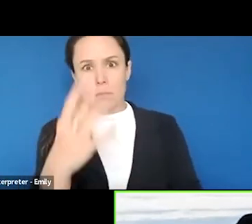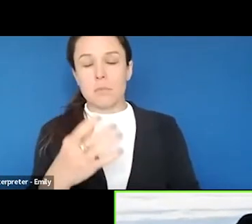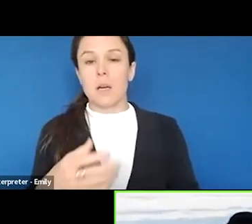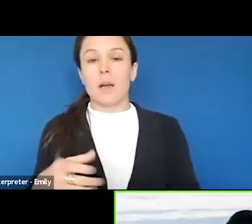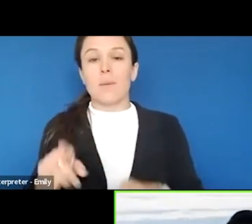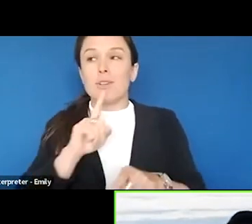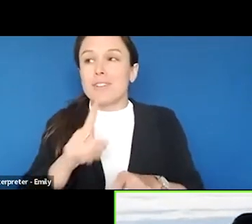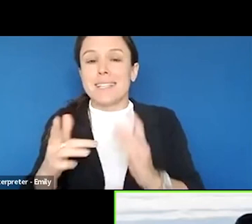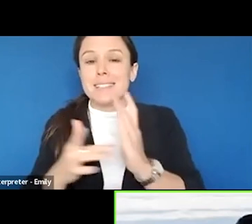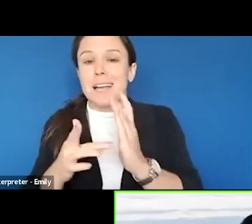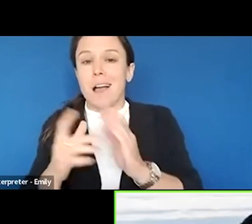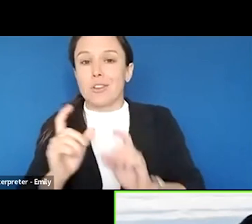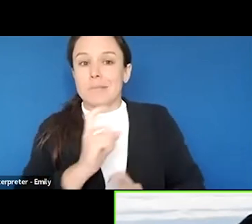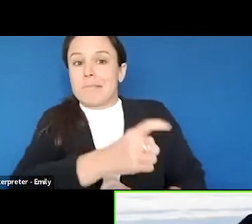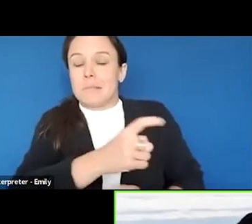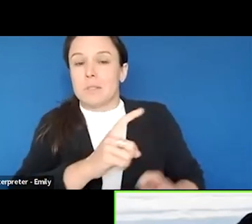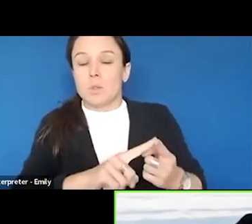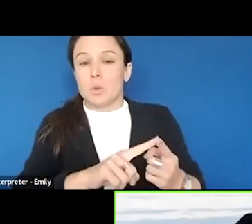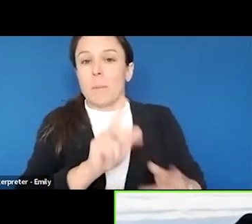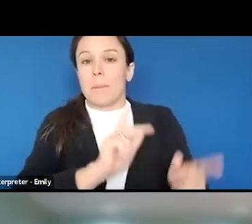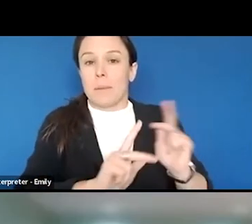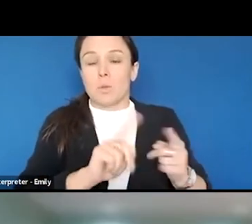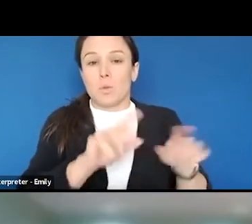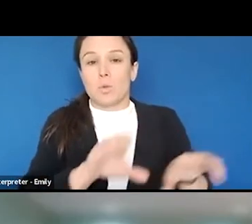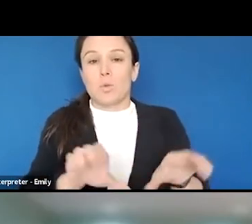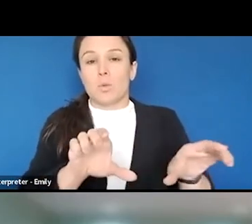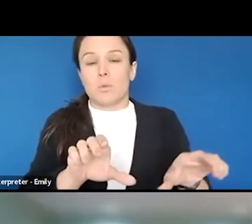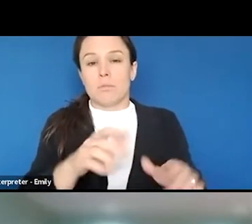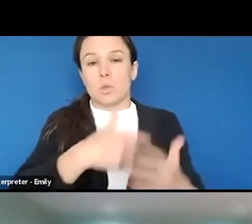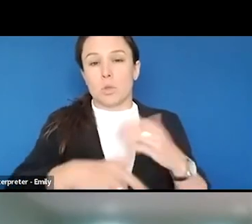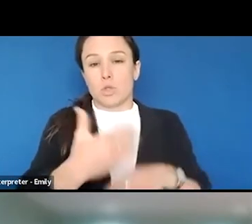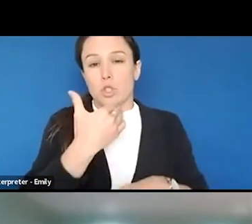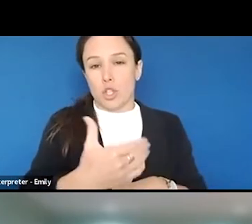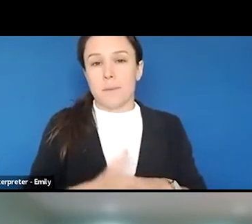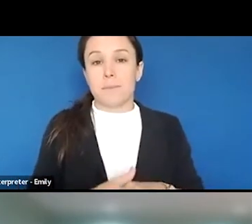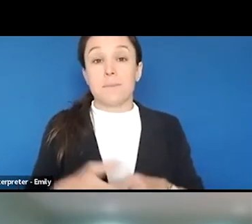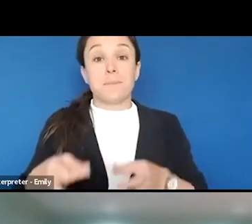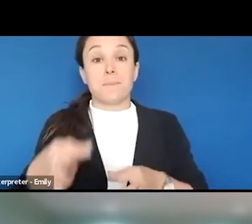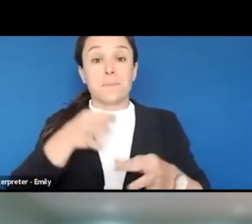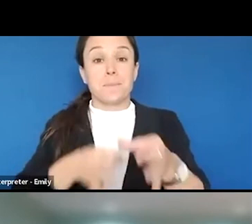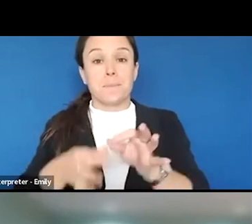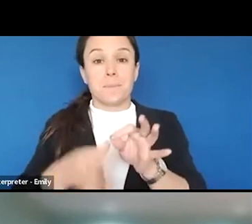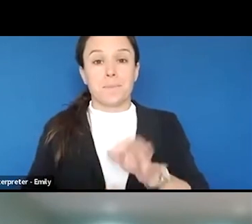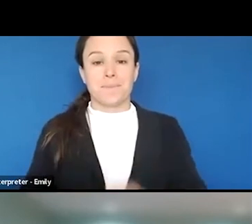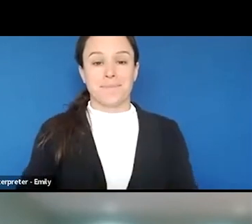hands of other people to do social build. >> VINT CERF: Meredith has their hand up and I wanted to